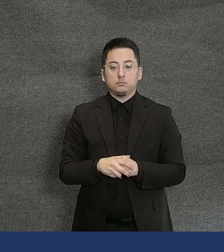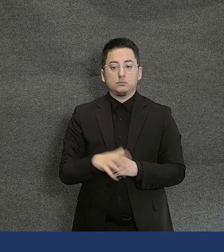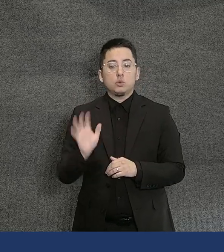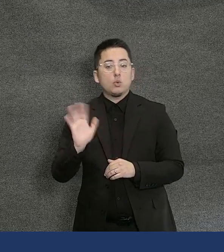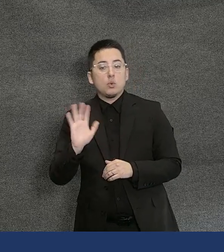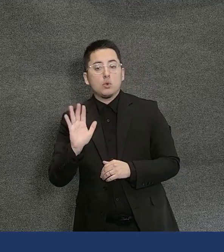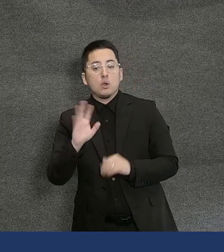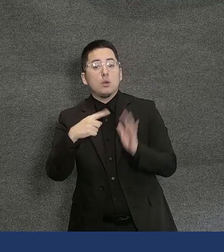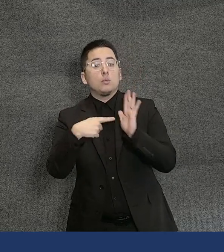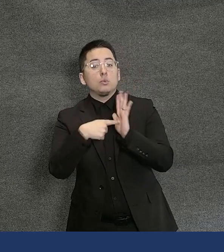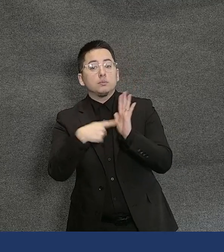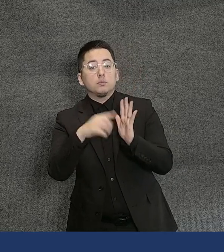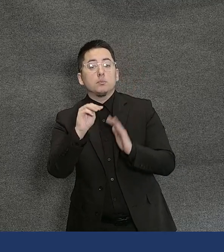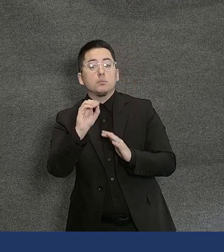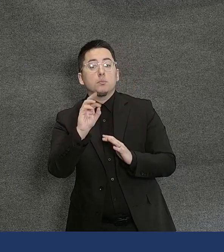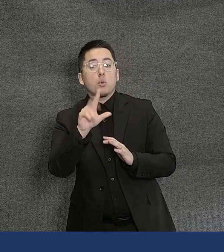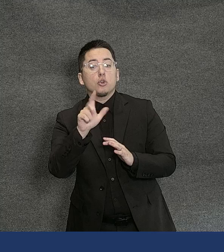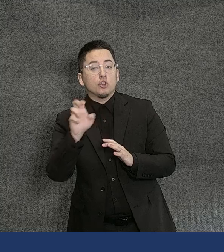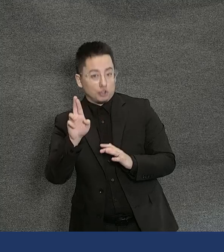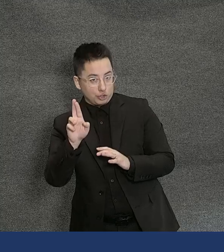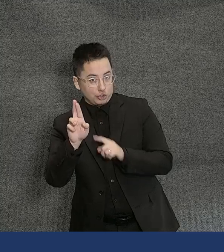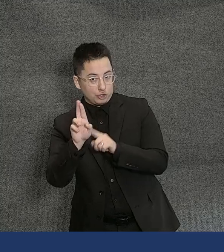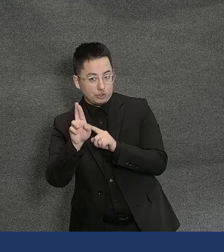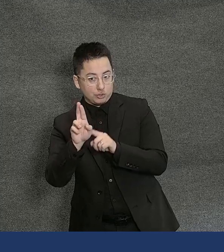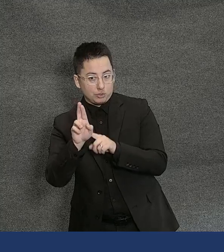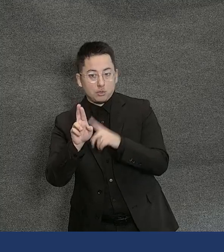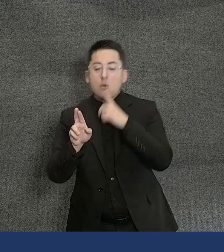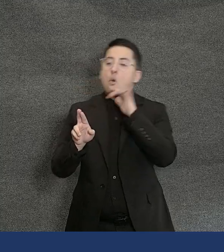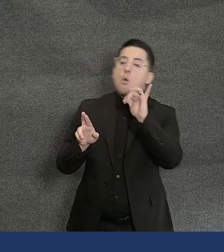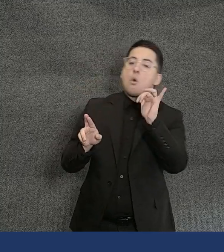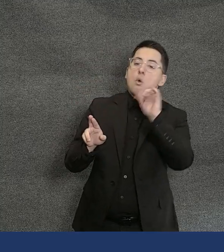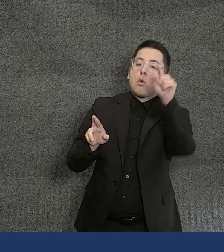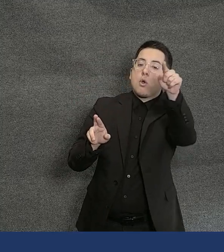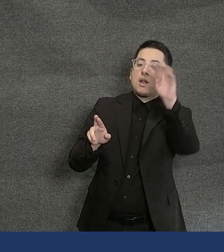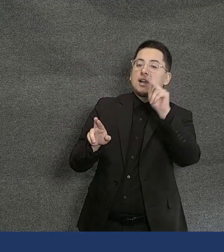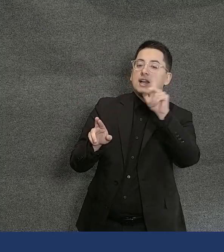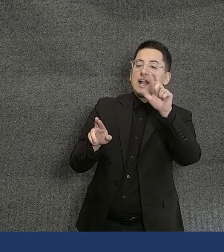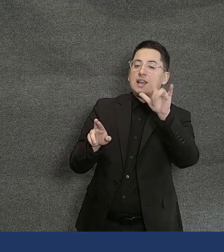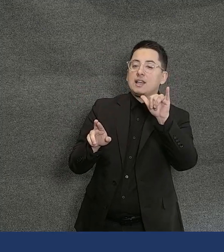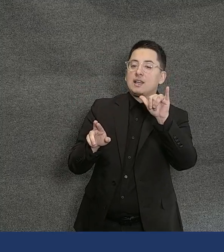is here waving her hand in the back, was the-- and so some of those were very promising,